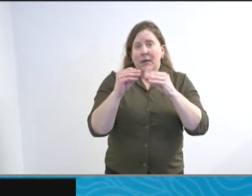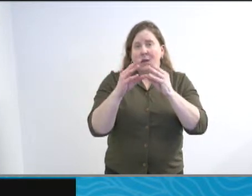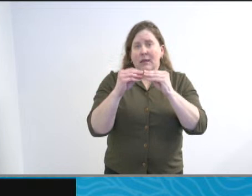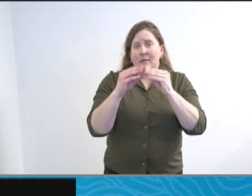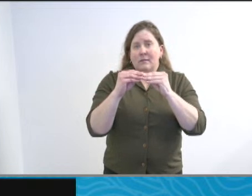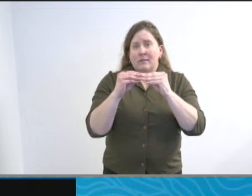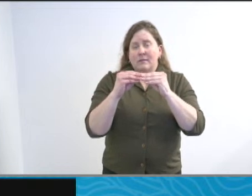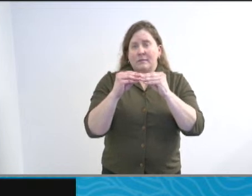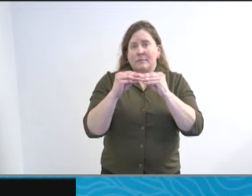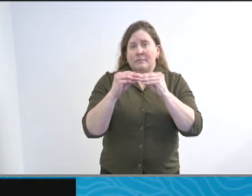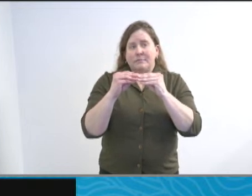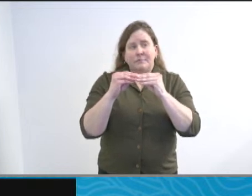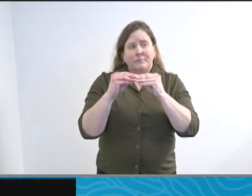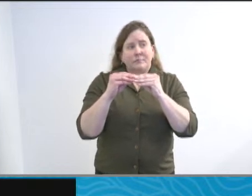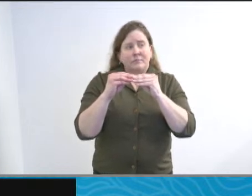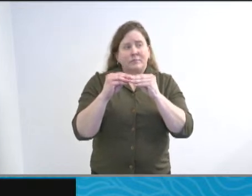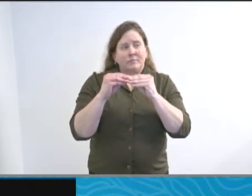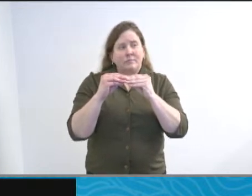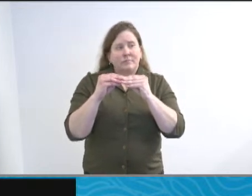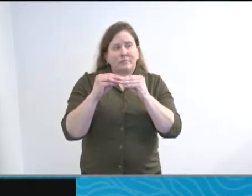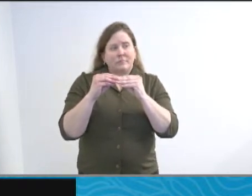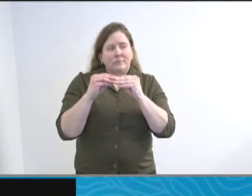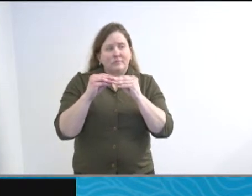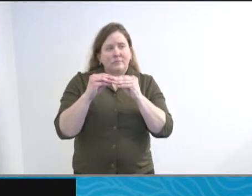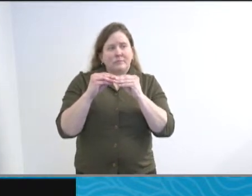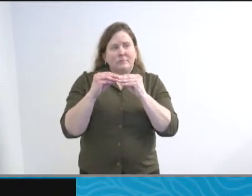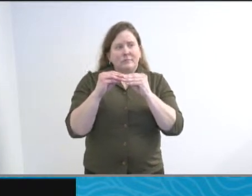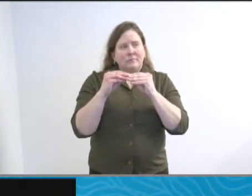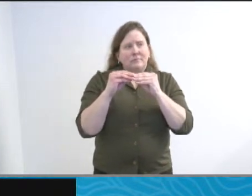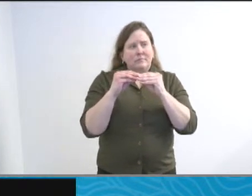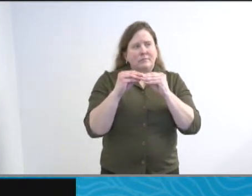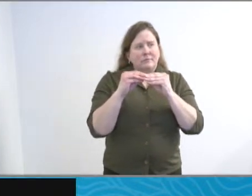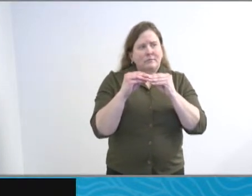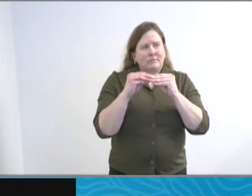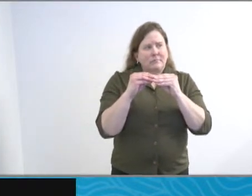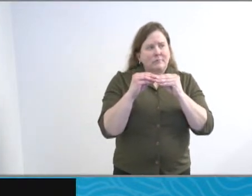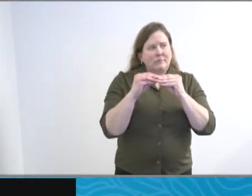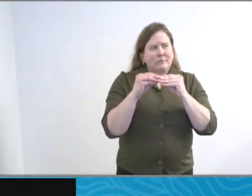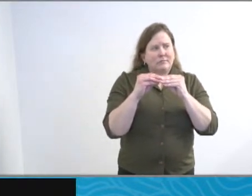And some of the results of all of this year's current work as we were developing and gathering information for